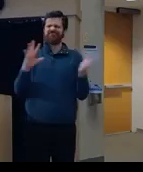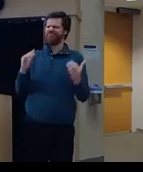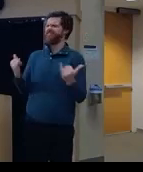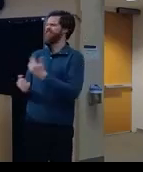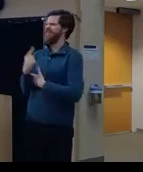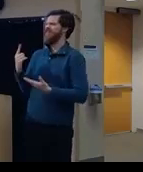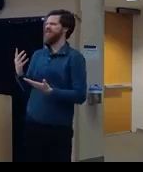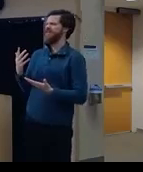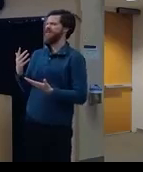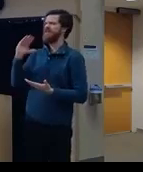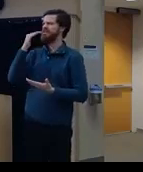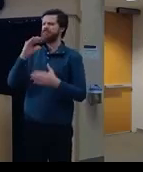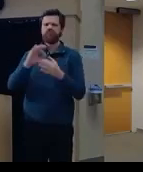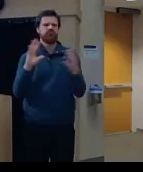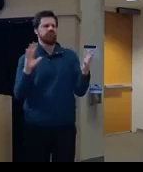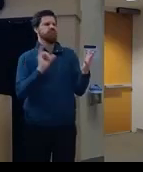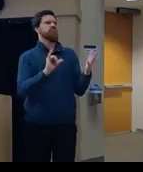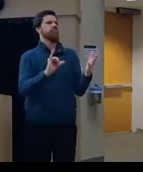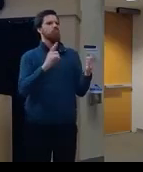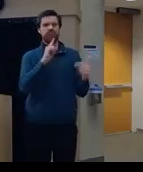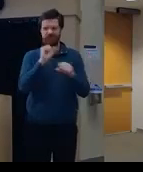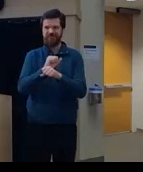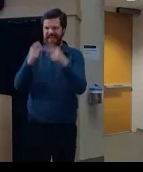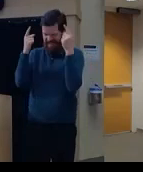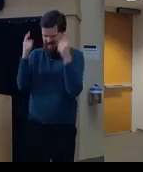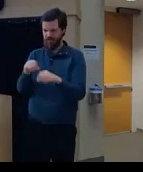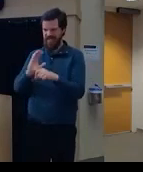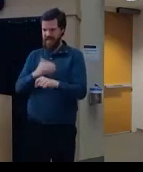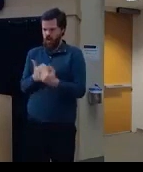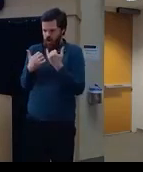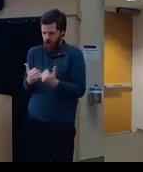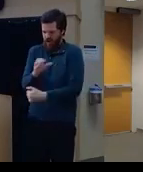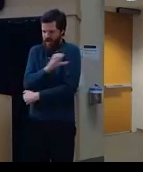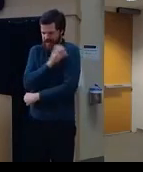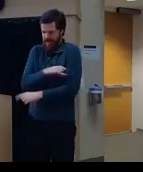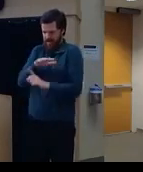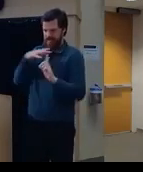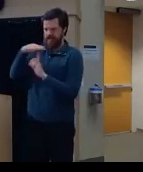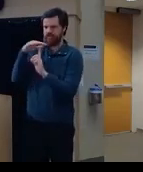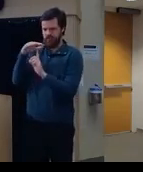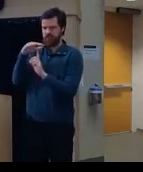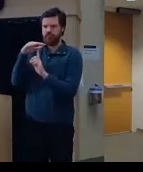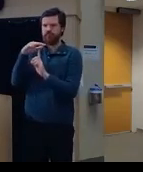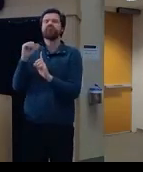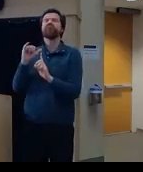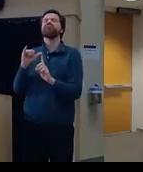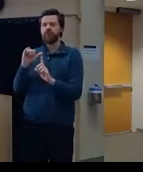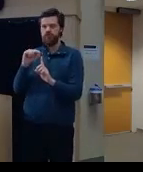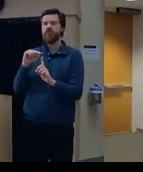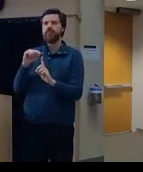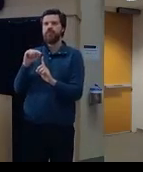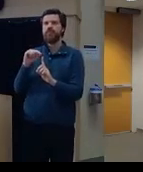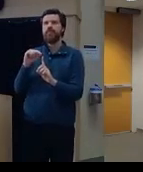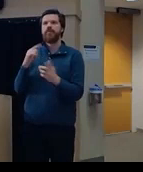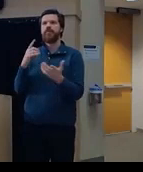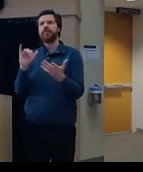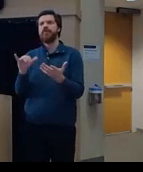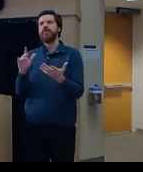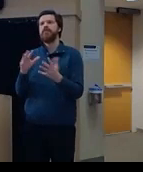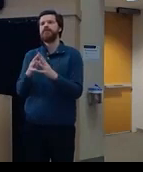seem disconnected from what is actually happening in our current clinical settings um and that um